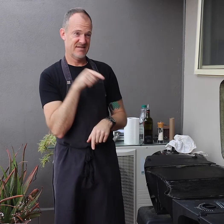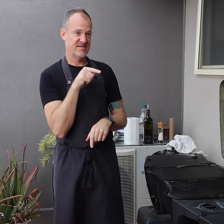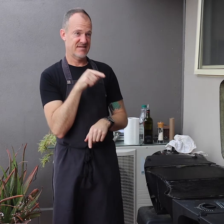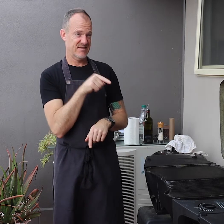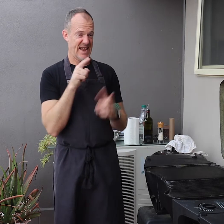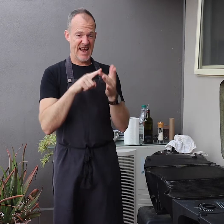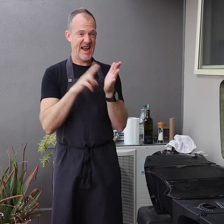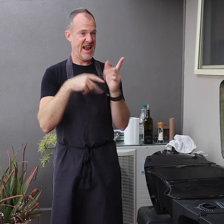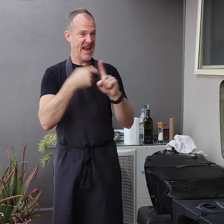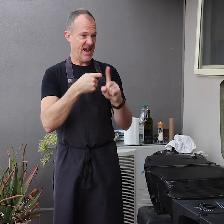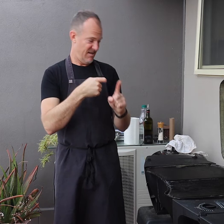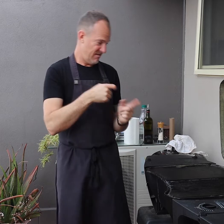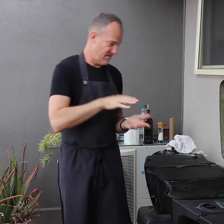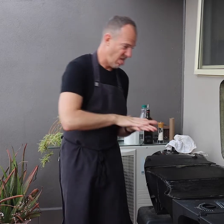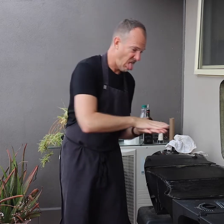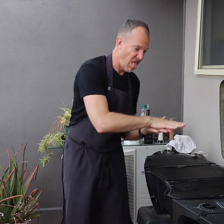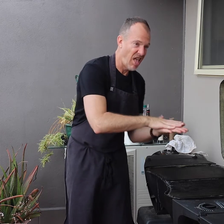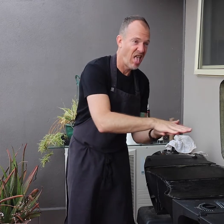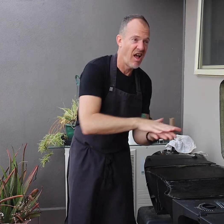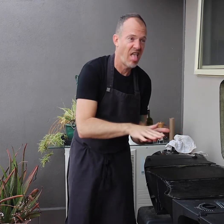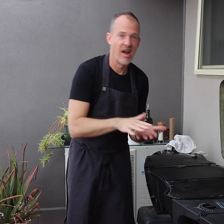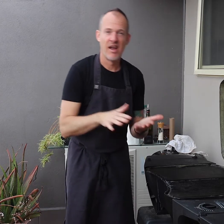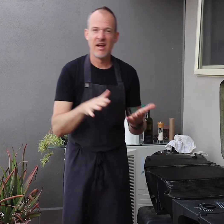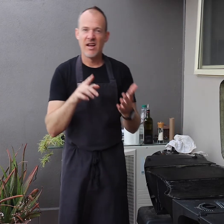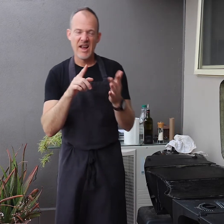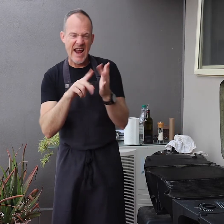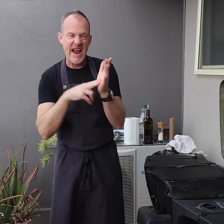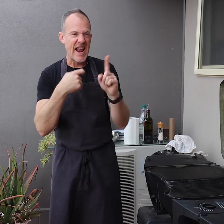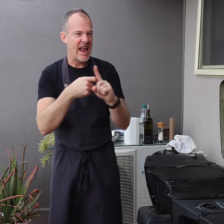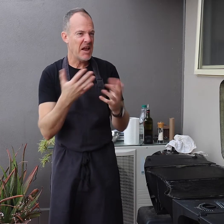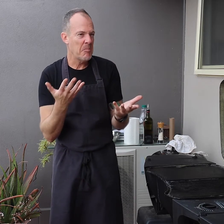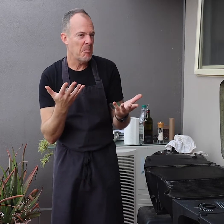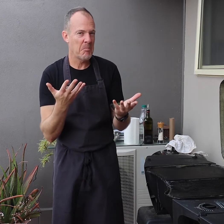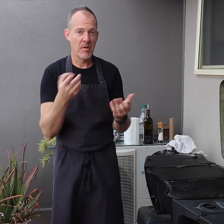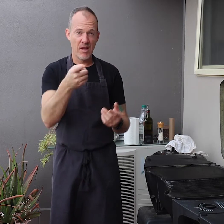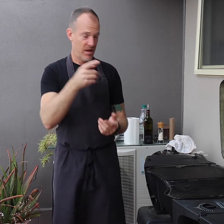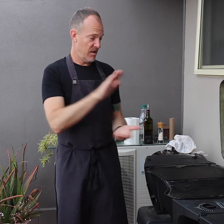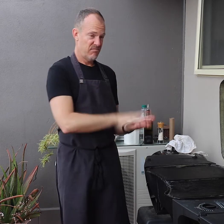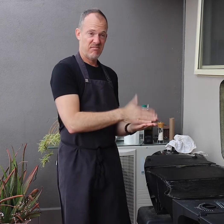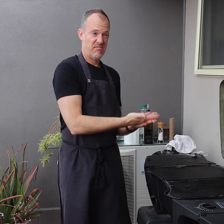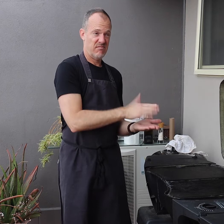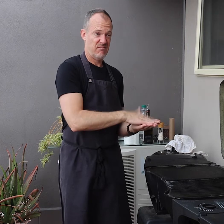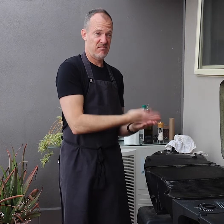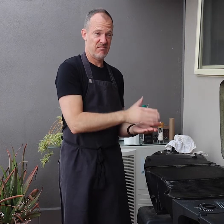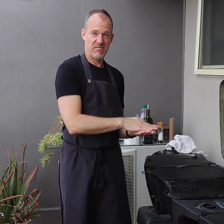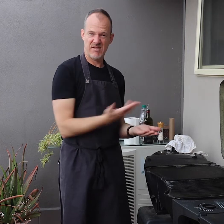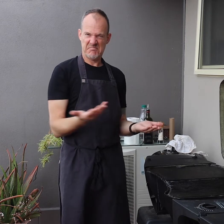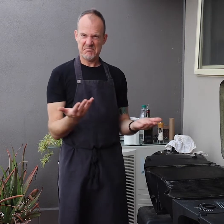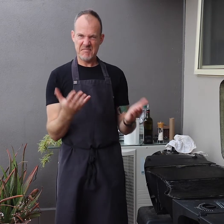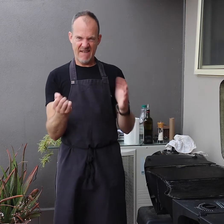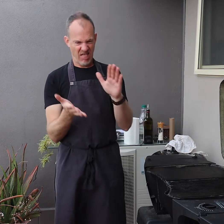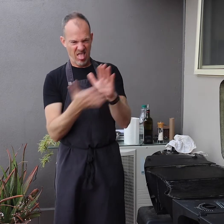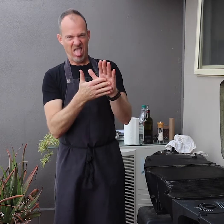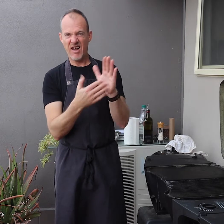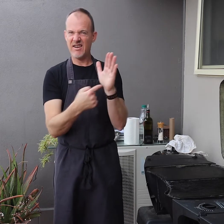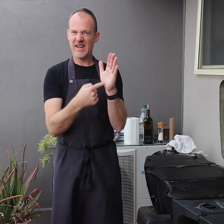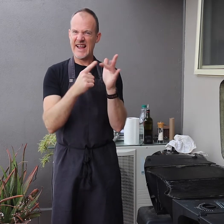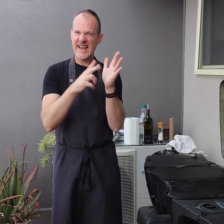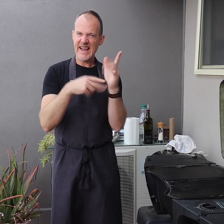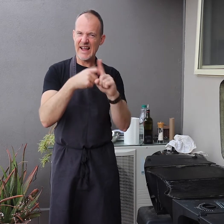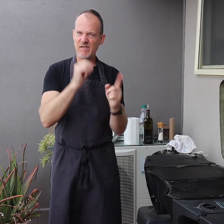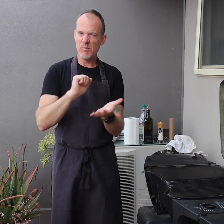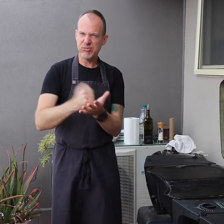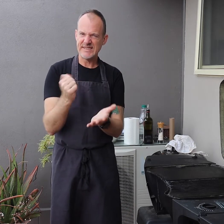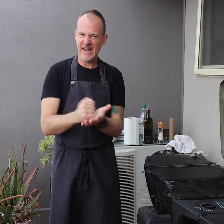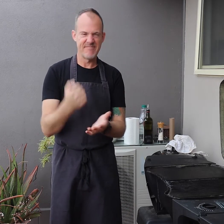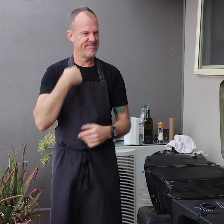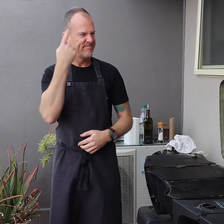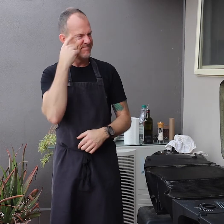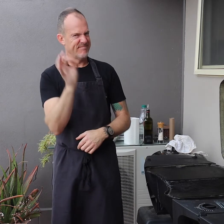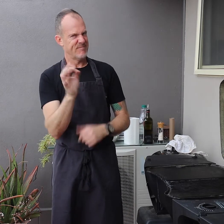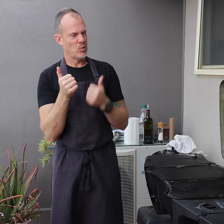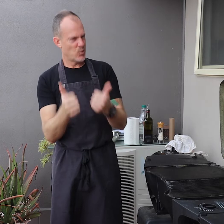and wiping down with newspaper may leave ink on the hotplate which then can be transferred onto the food as you cook.